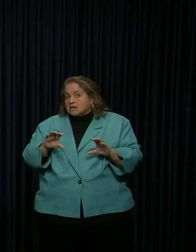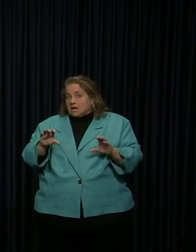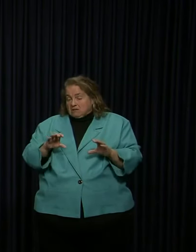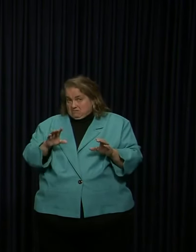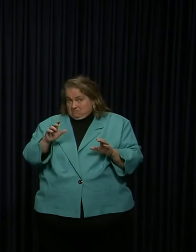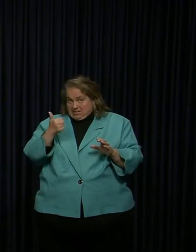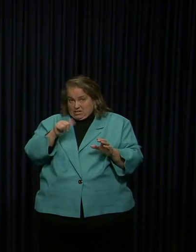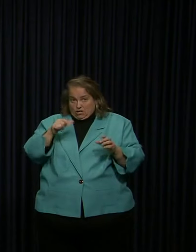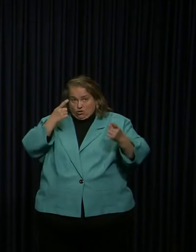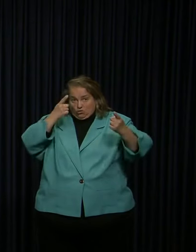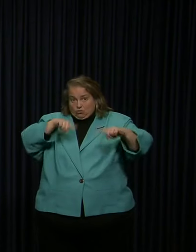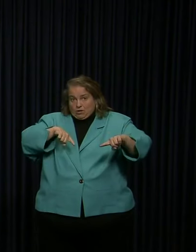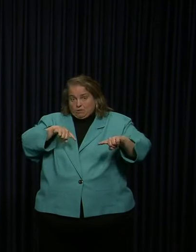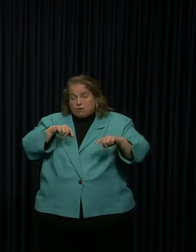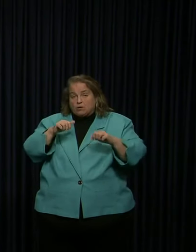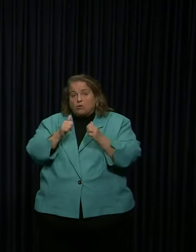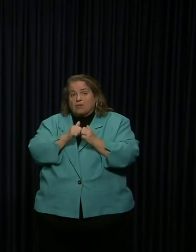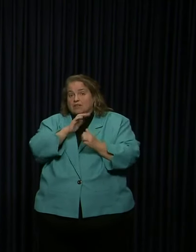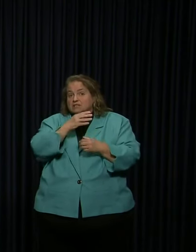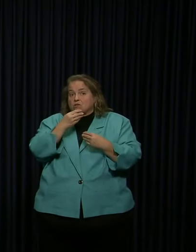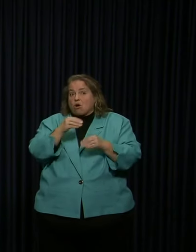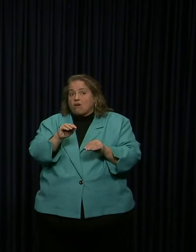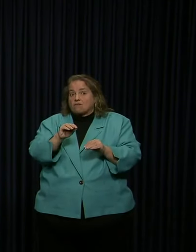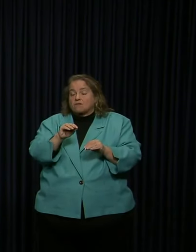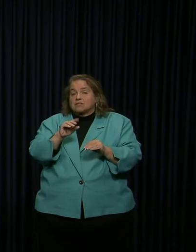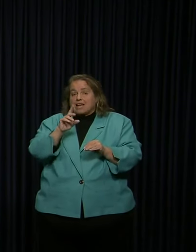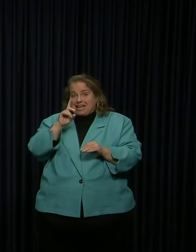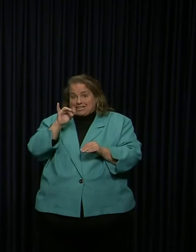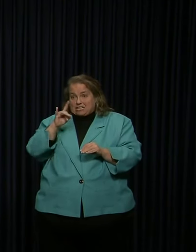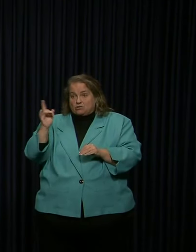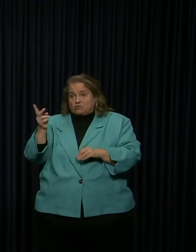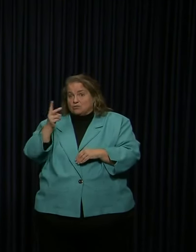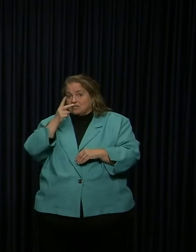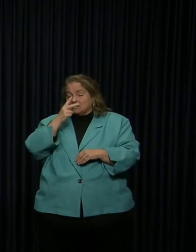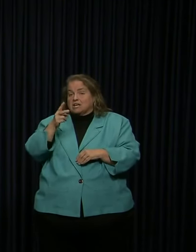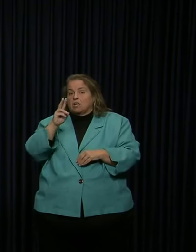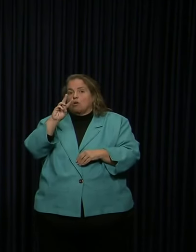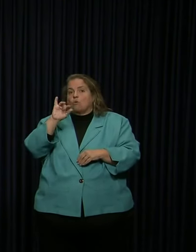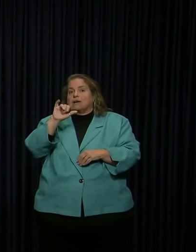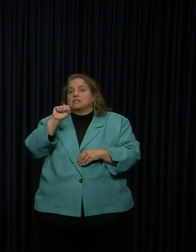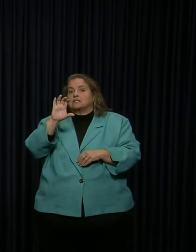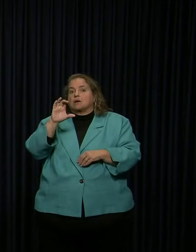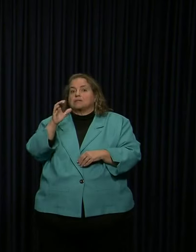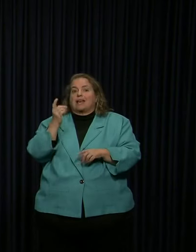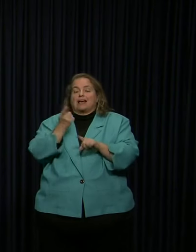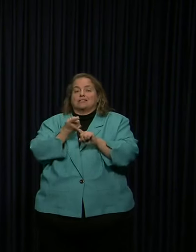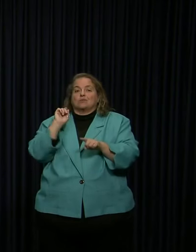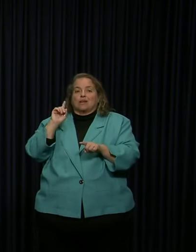BEEN WILLING TO TALK ABOUT IT. I KNOW THAT WE BOTH BELIEVE THAT